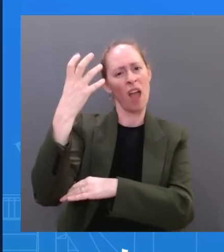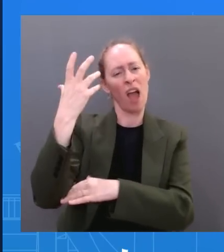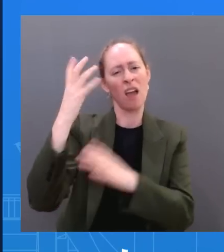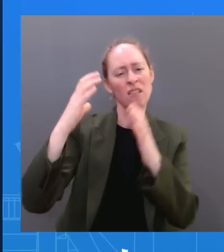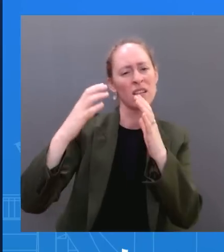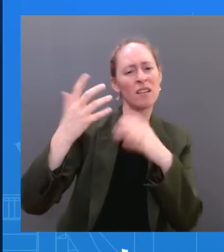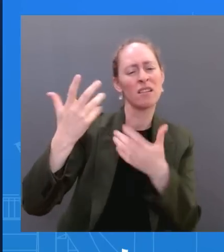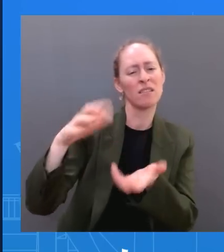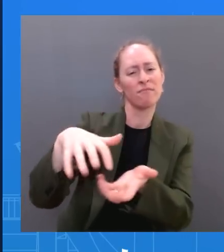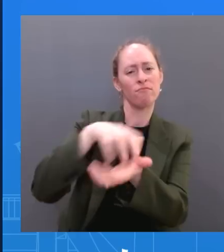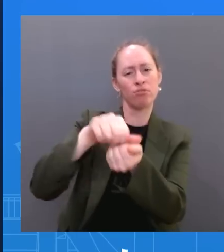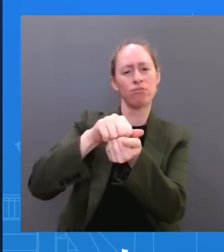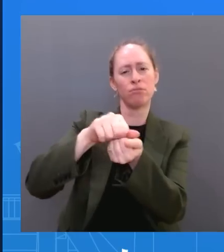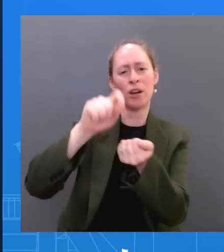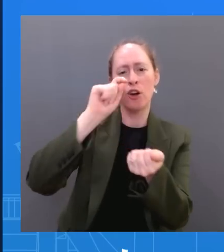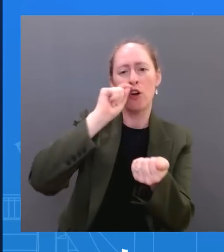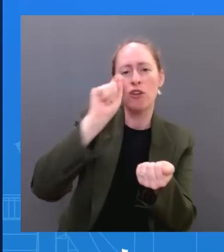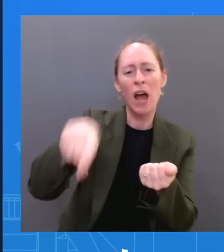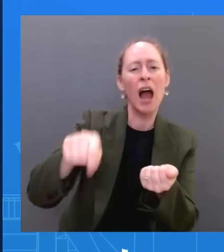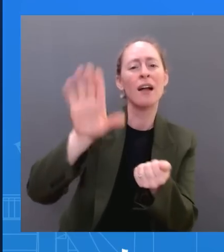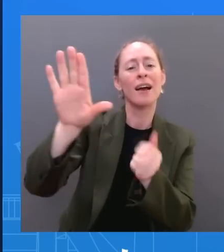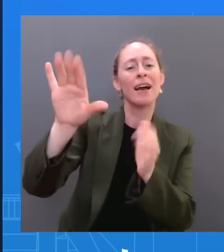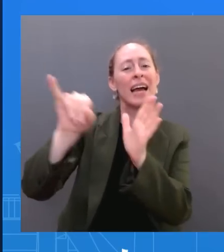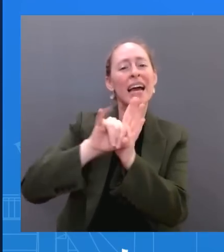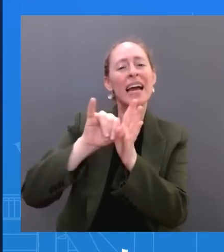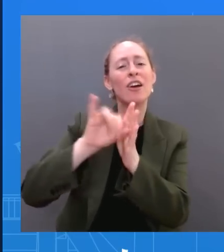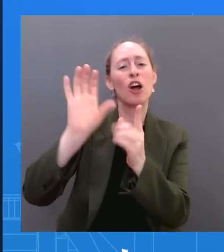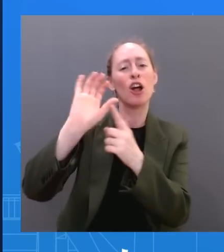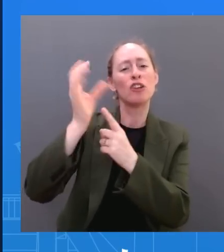They have failed at that. Kyiv stands. Kharkiv stands. Odessa stands.